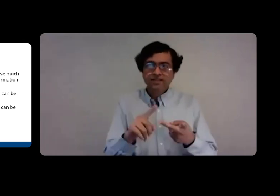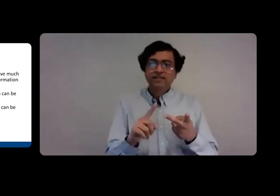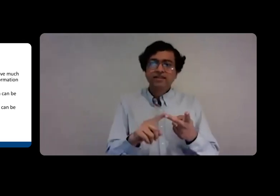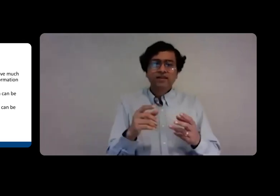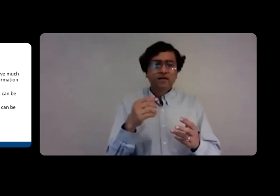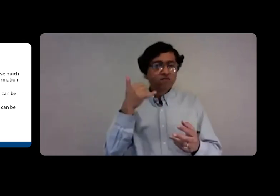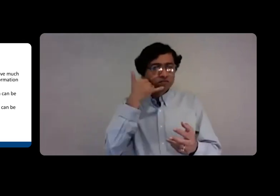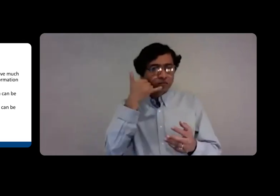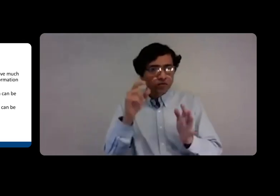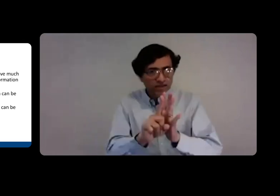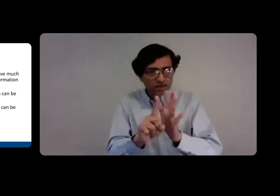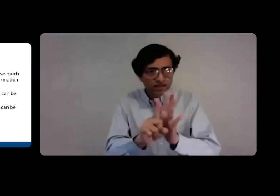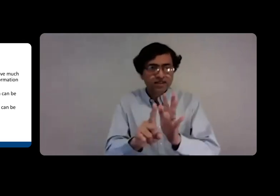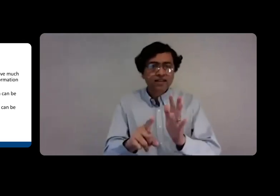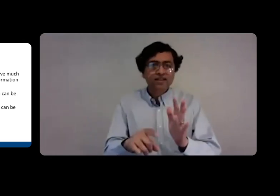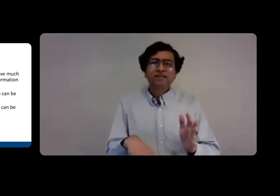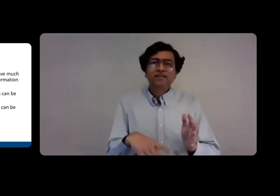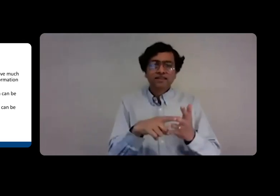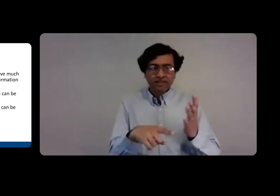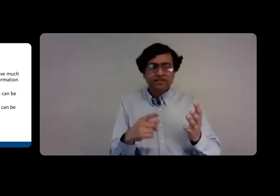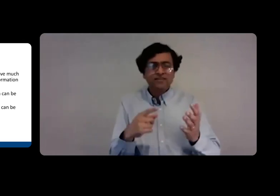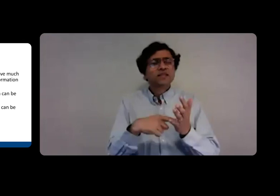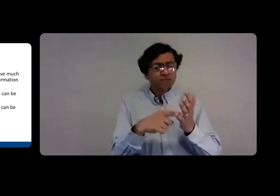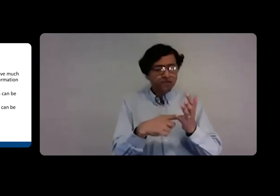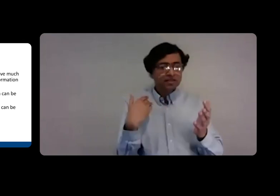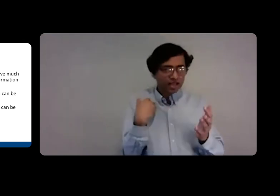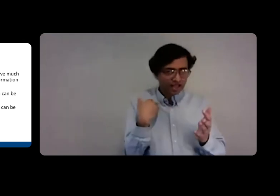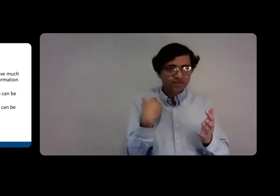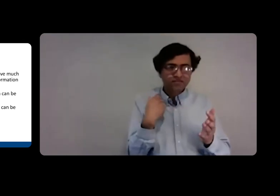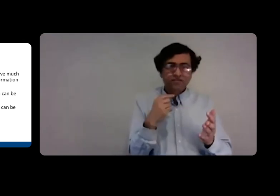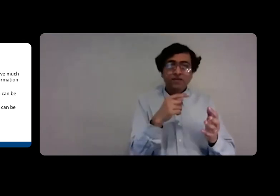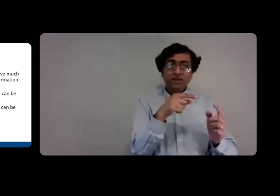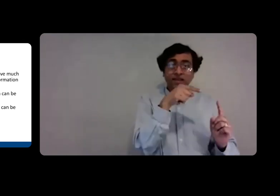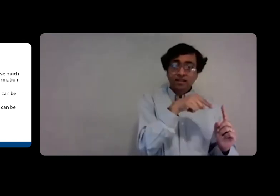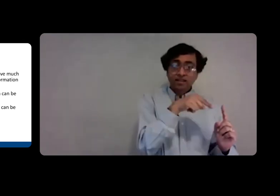information, what we call nonspeech, or meta speech information, things like phone